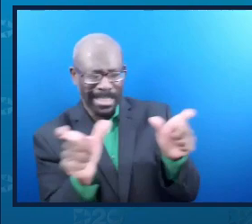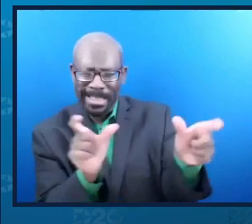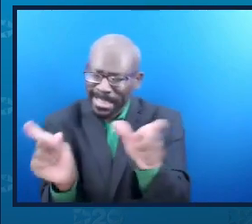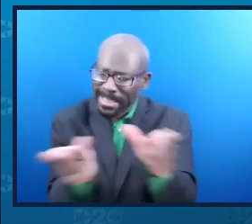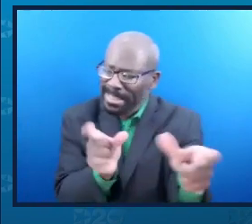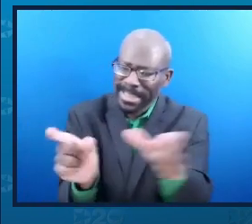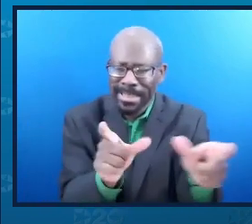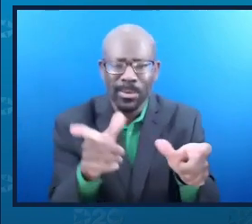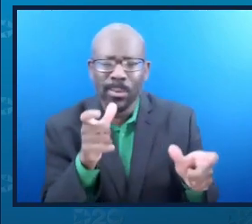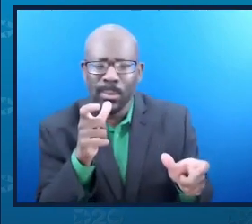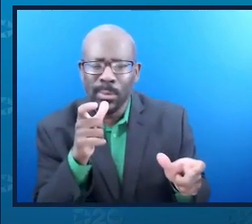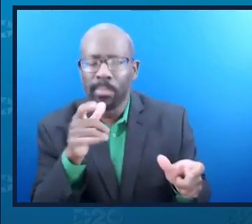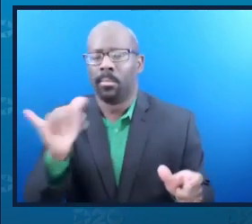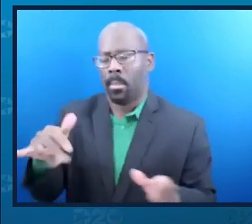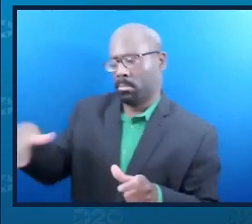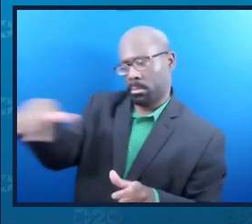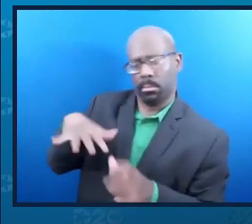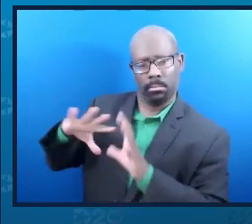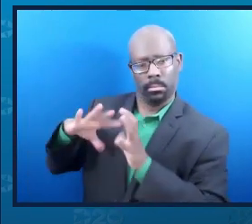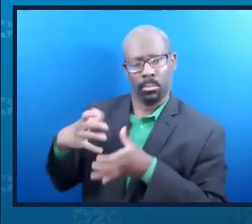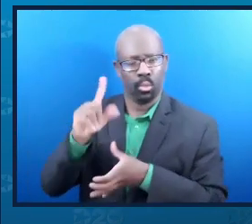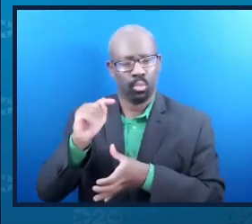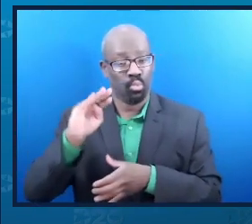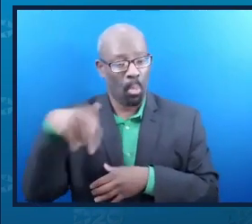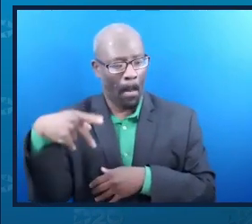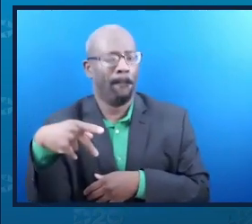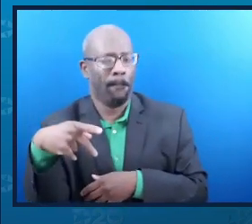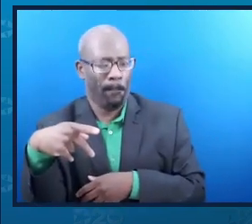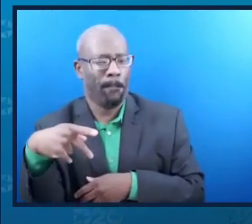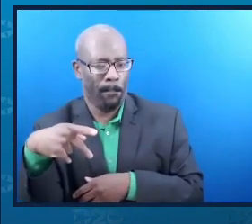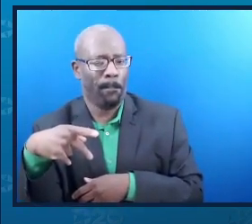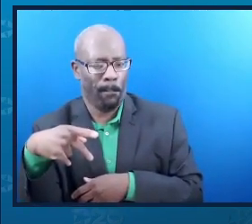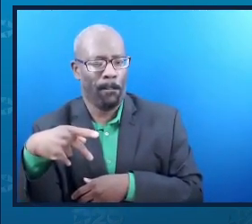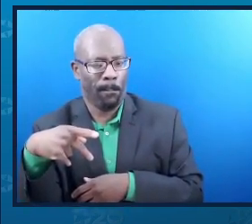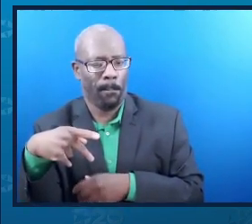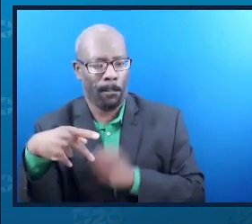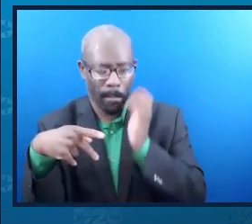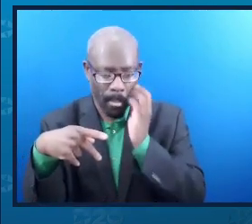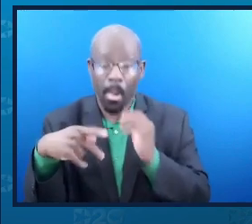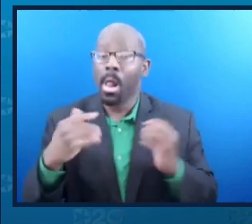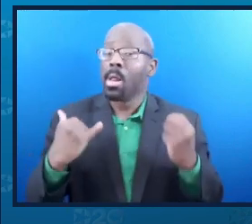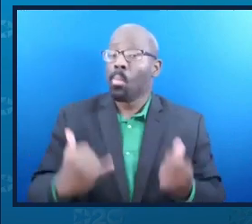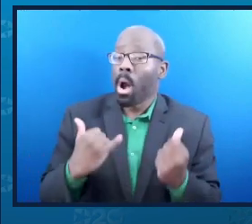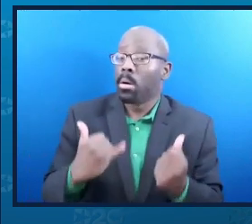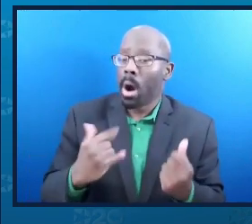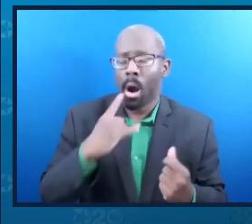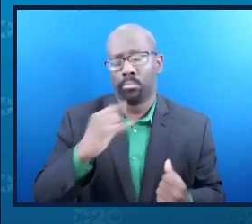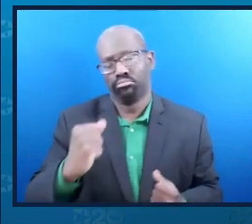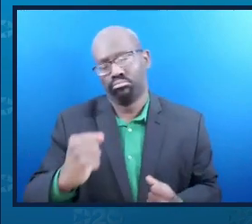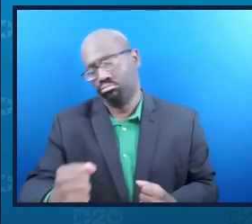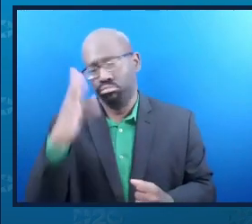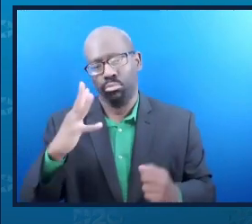WHO IS STANDING IN THE WAY? MITCH MCCONNELL AND DONALD TRUMP. OUR NATION FACES THE WORST HEALTH AND ECONOMIC CATASTROPHE IN OUR HISTORY: